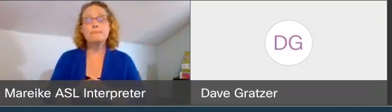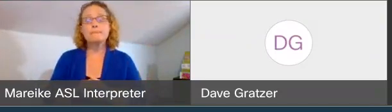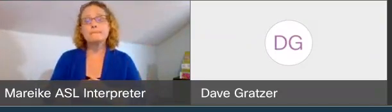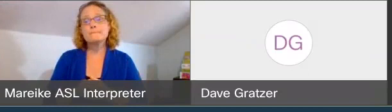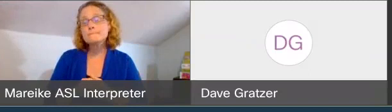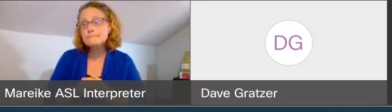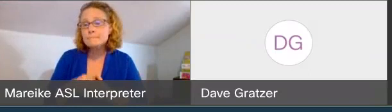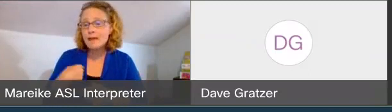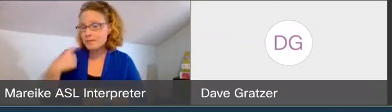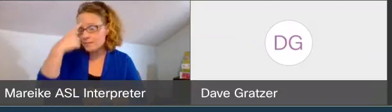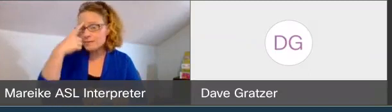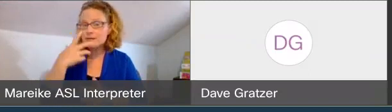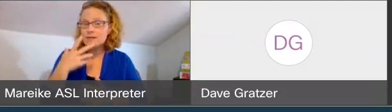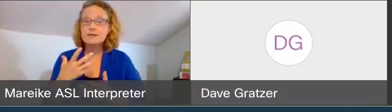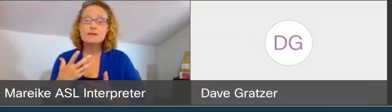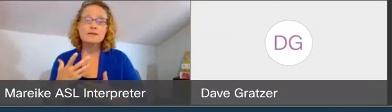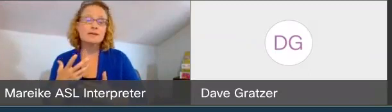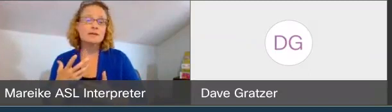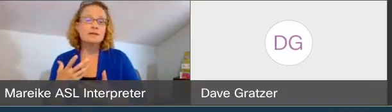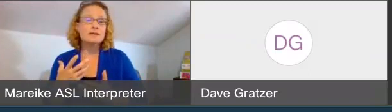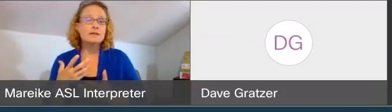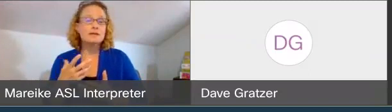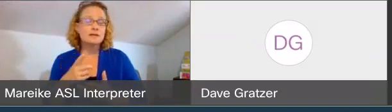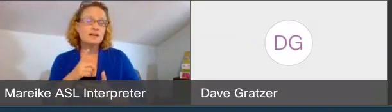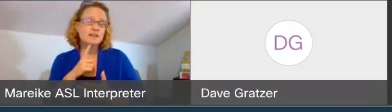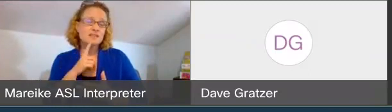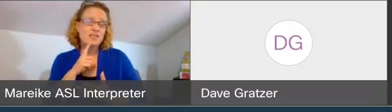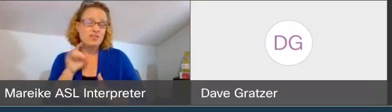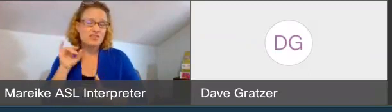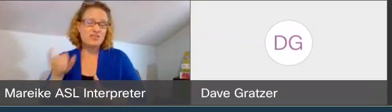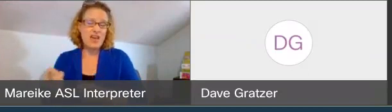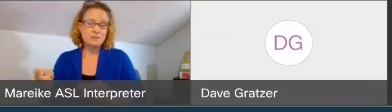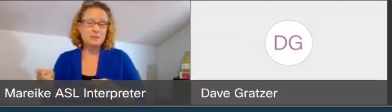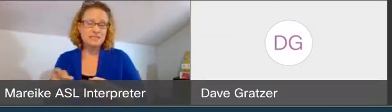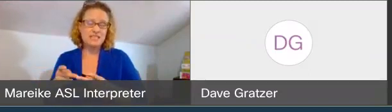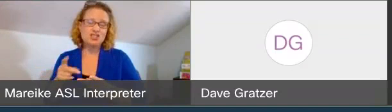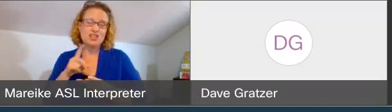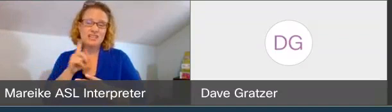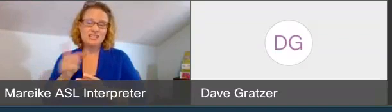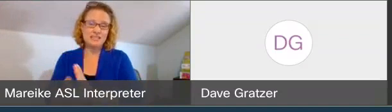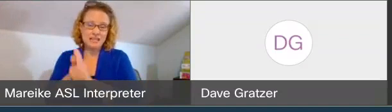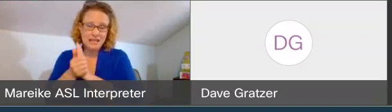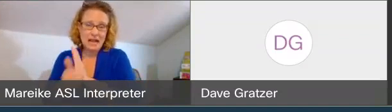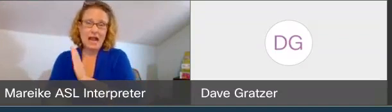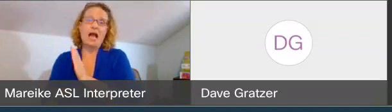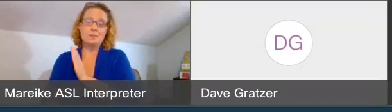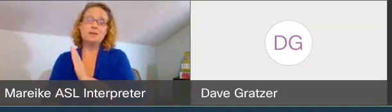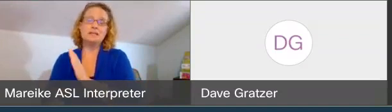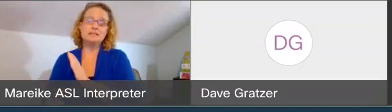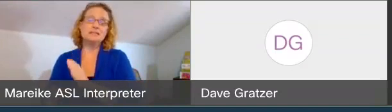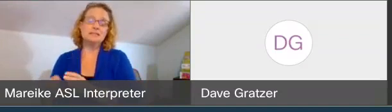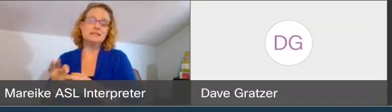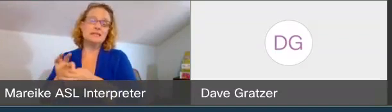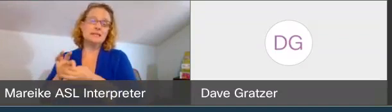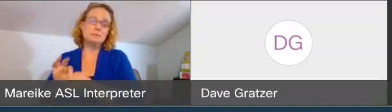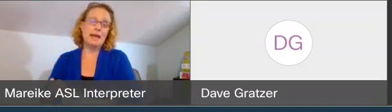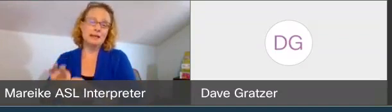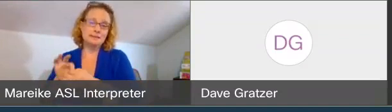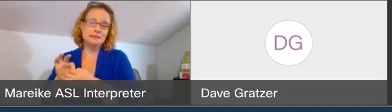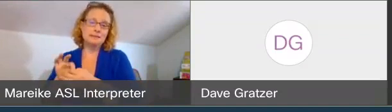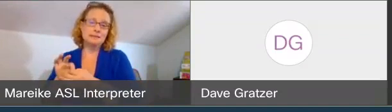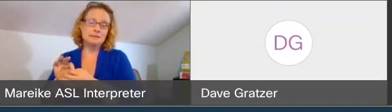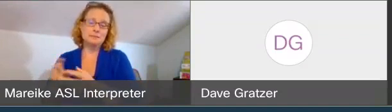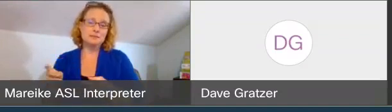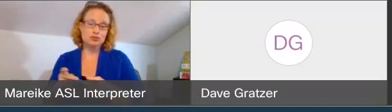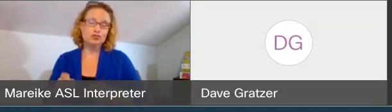I think that this is really a competency-based position and that it could potentially, the role